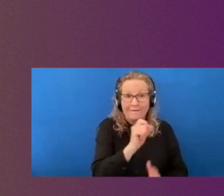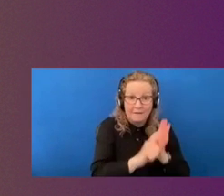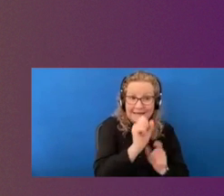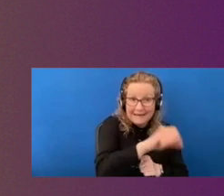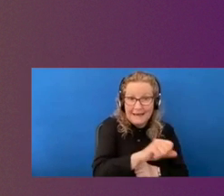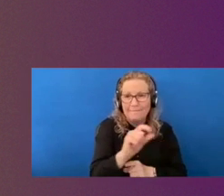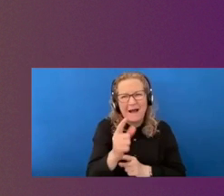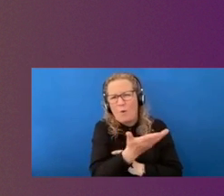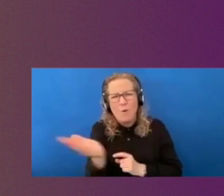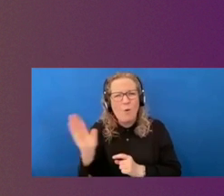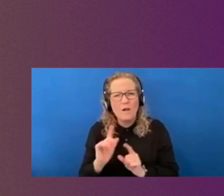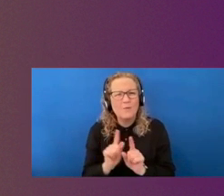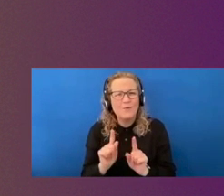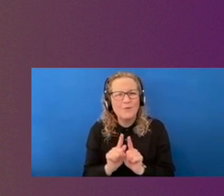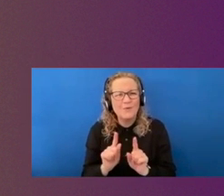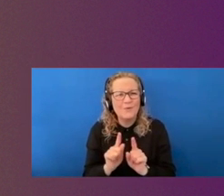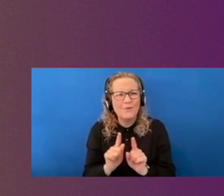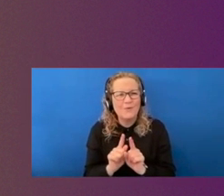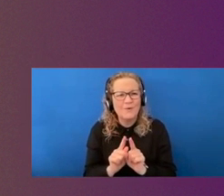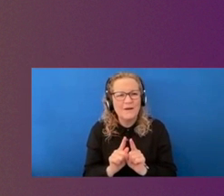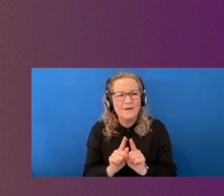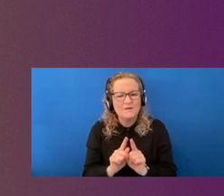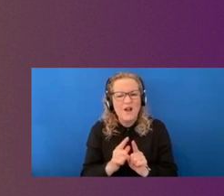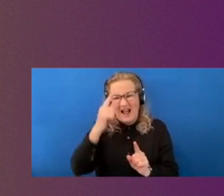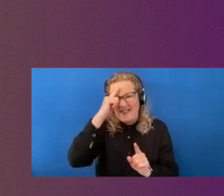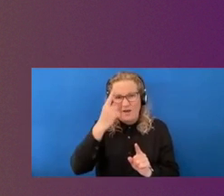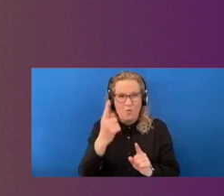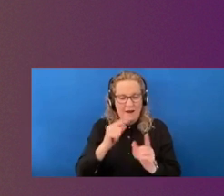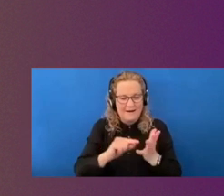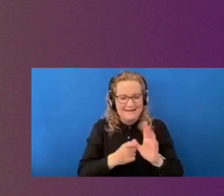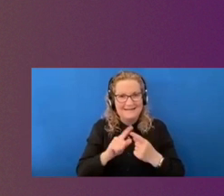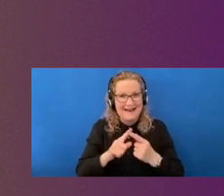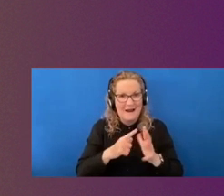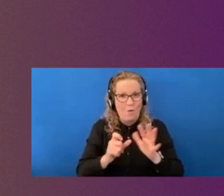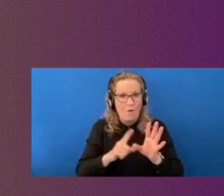sort of take away if not inside that I would encourage everyone to keep in mind thank you for